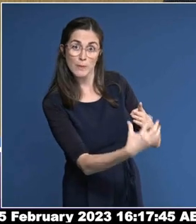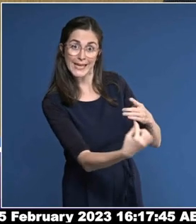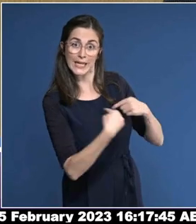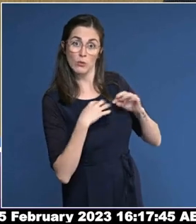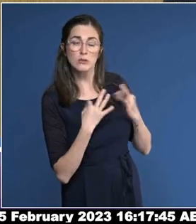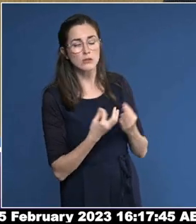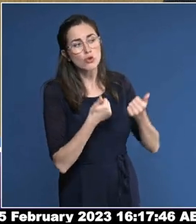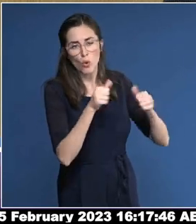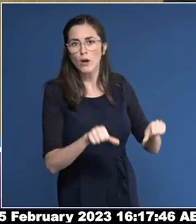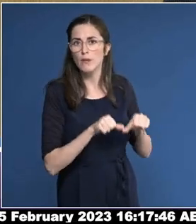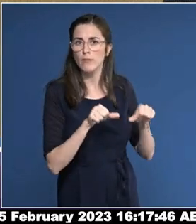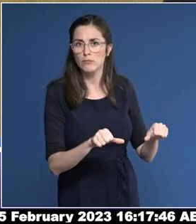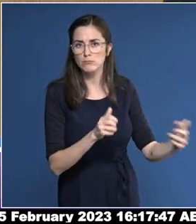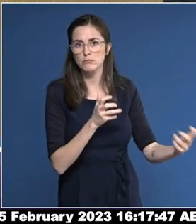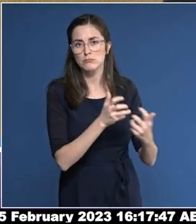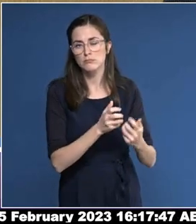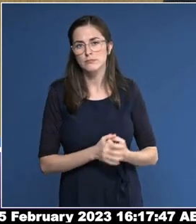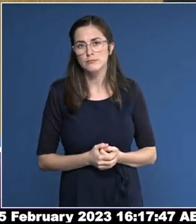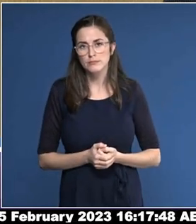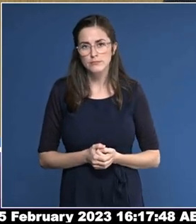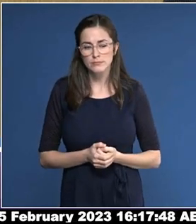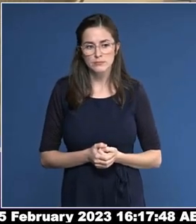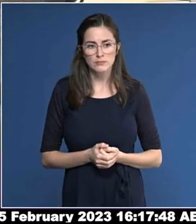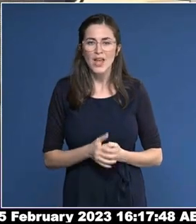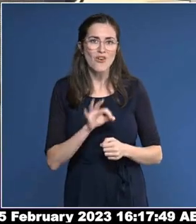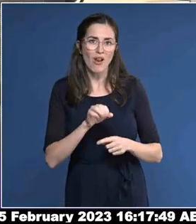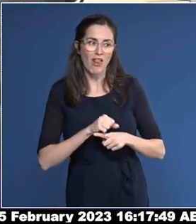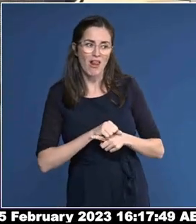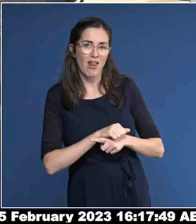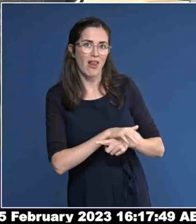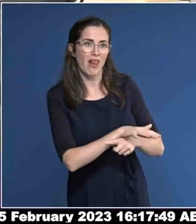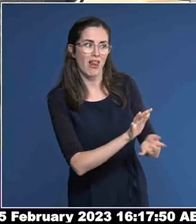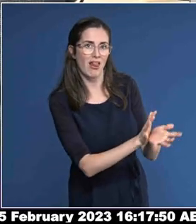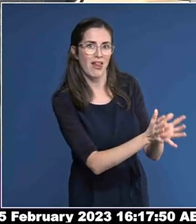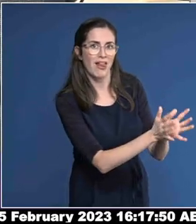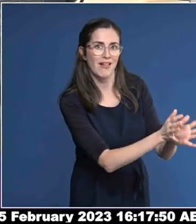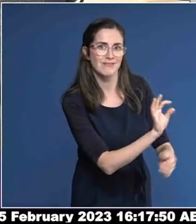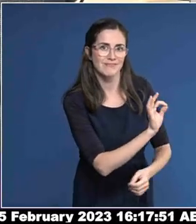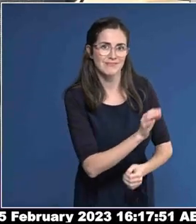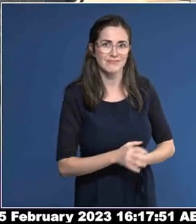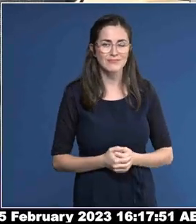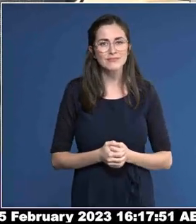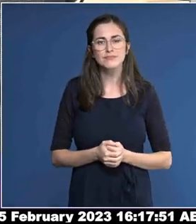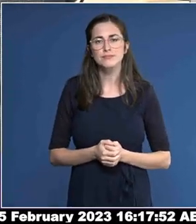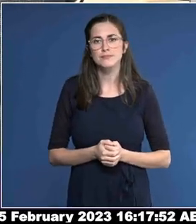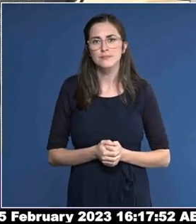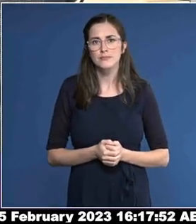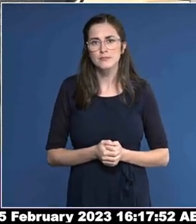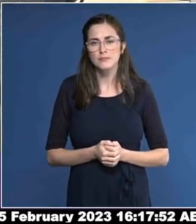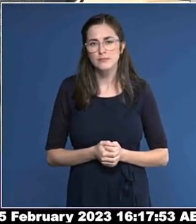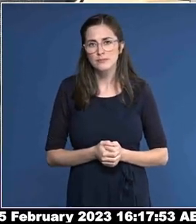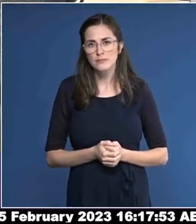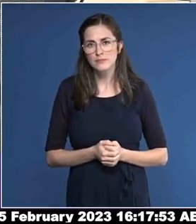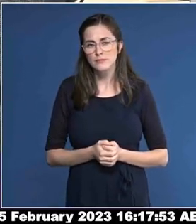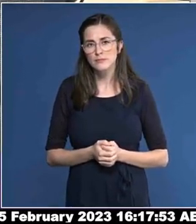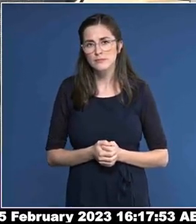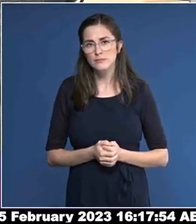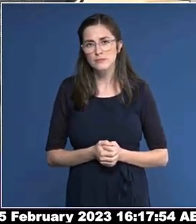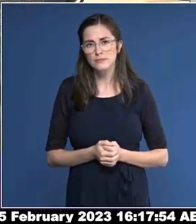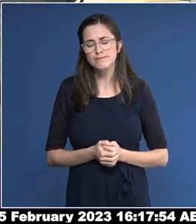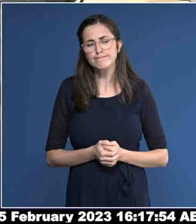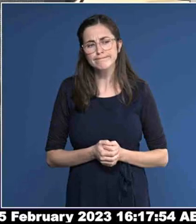From DIA's perspective, why is it not sufficient that if I'm a service provider